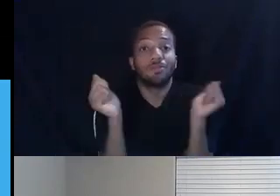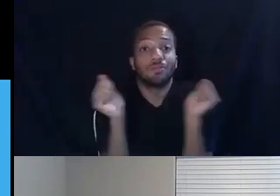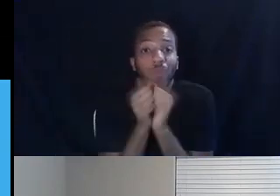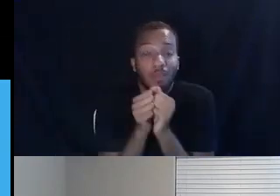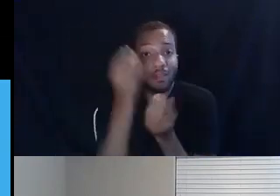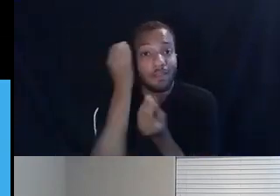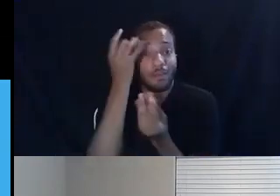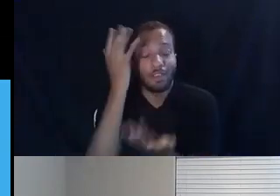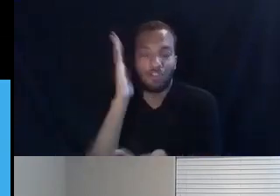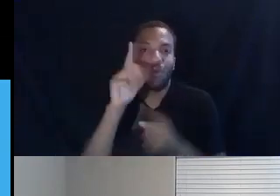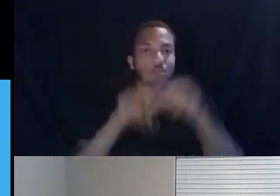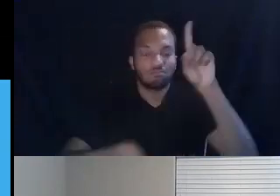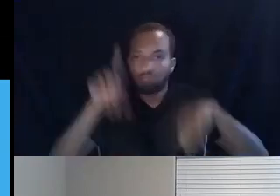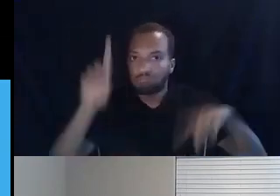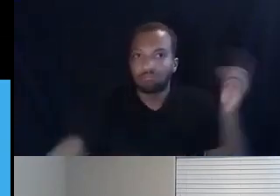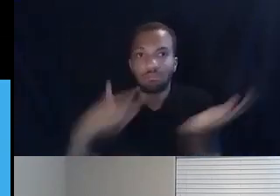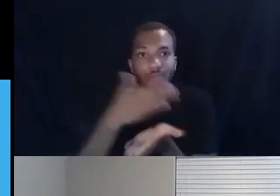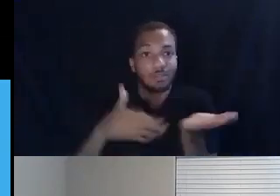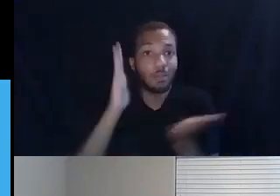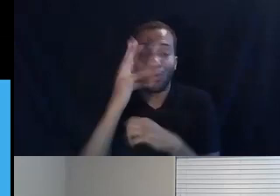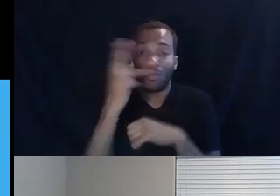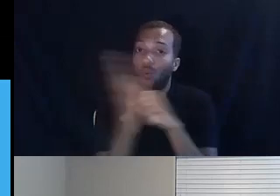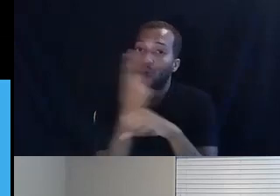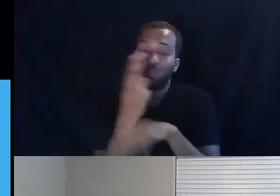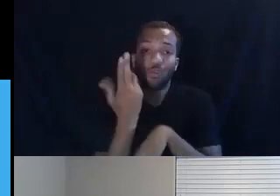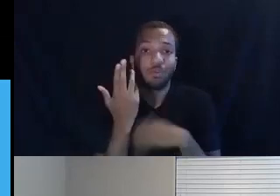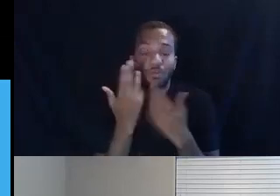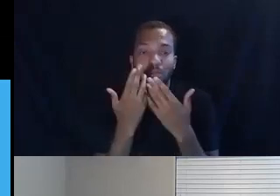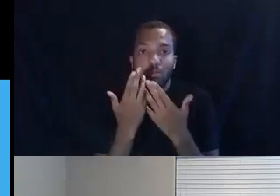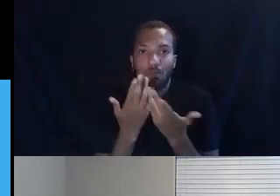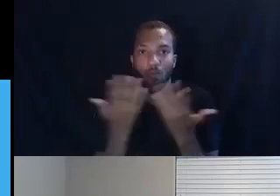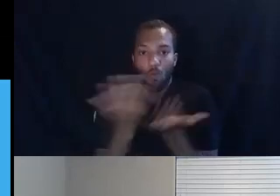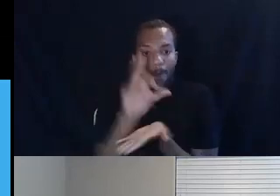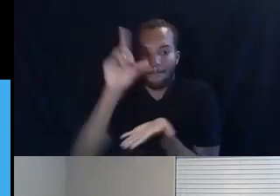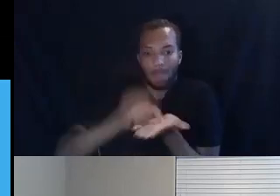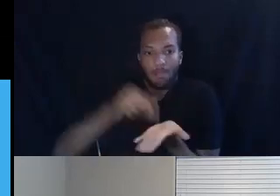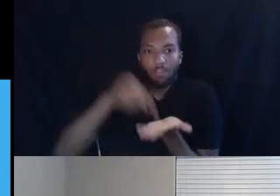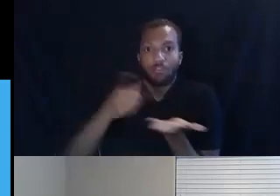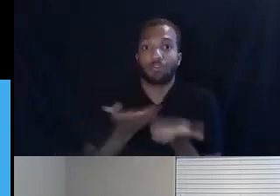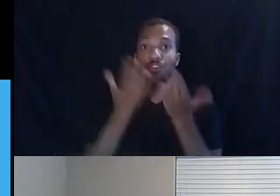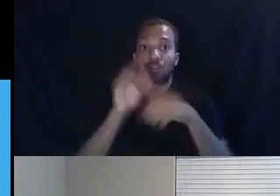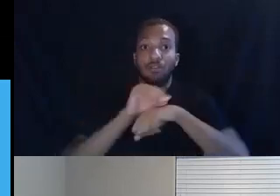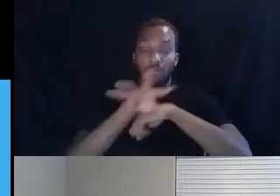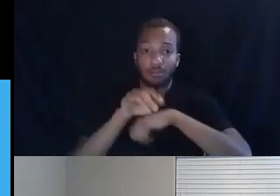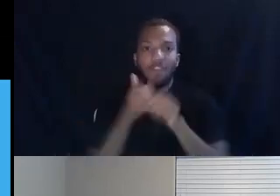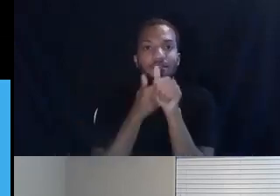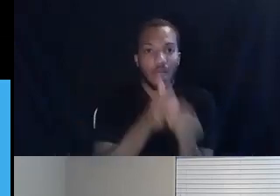Some may use the CHNA as it was published and use it in its entirety. Whereas others may use information from the assessment